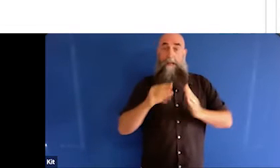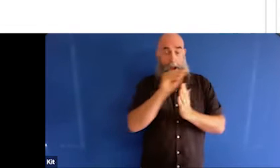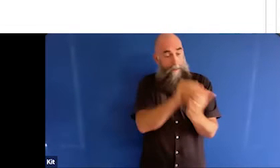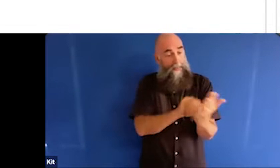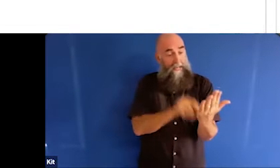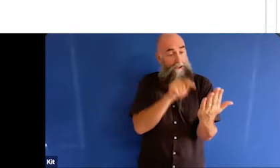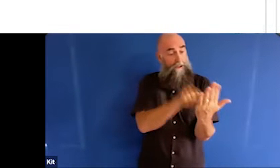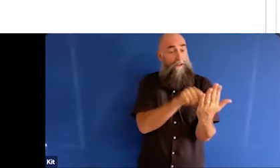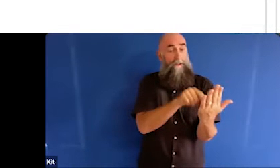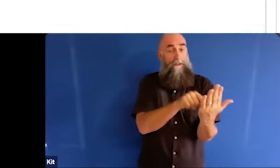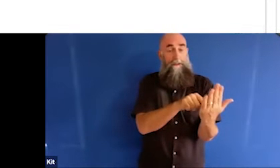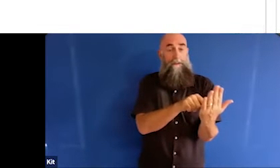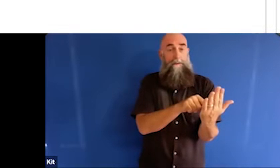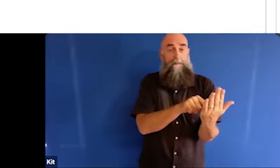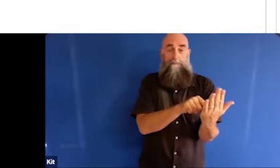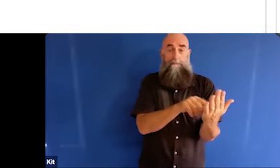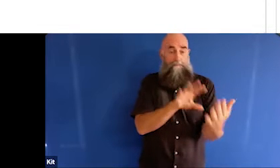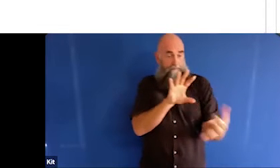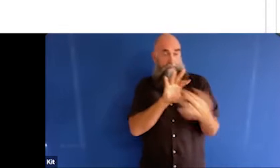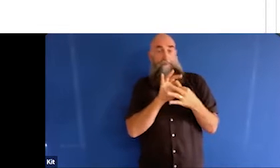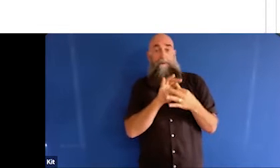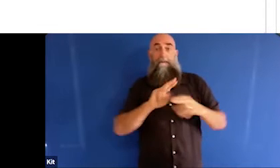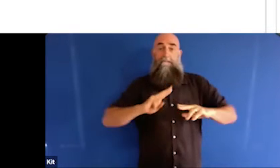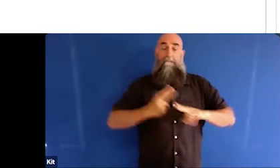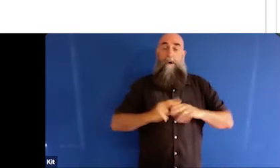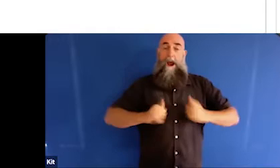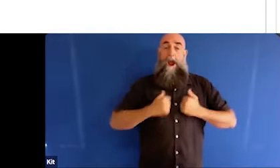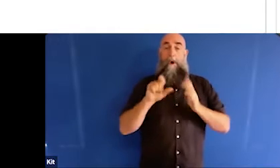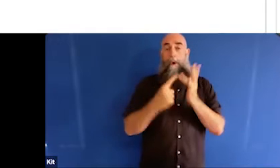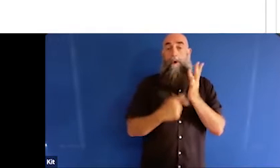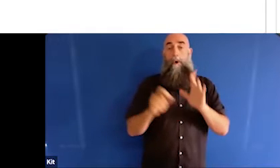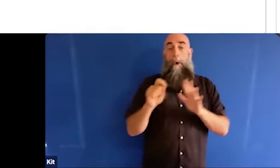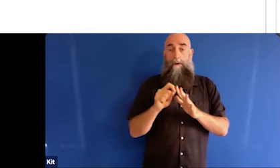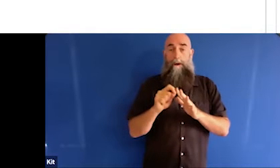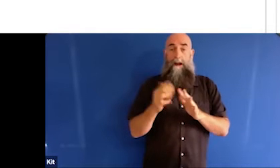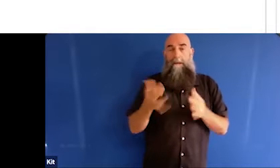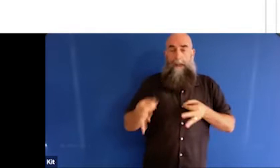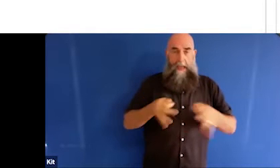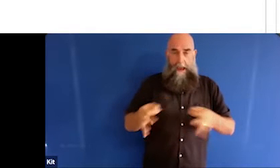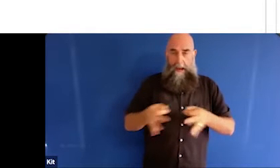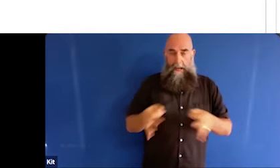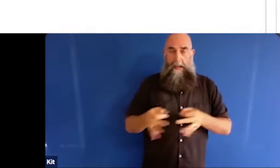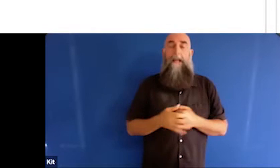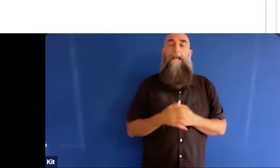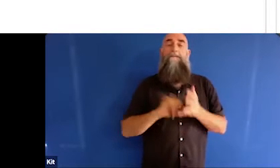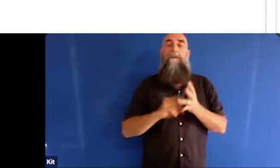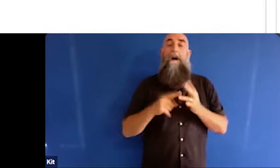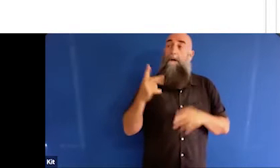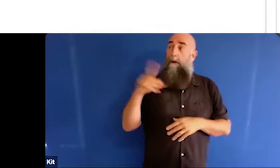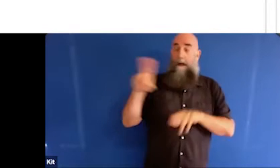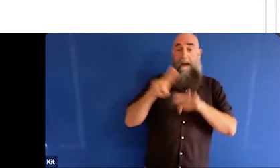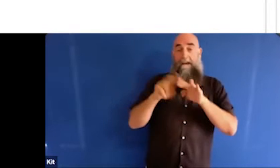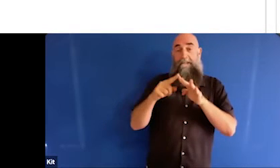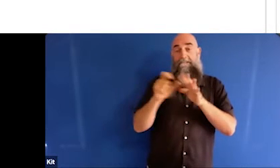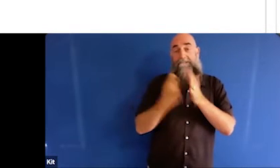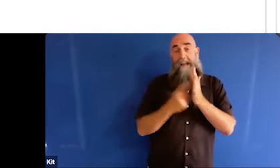to our Corporate Plan, because we, obviously, as a federal government agency, have to report back